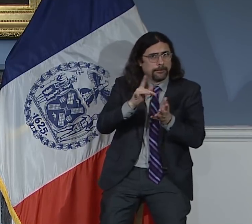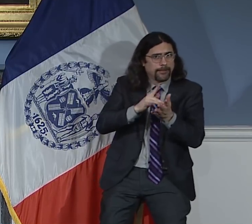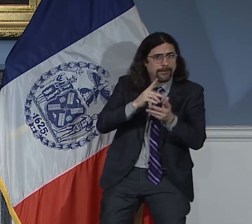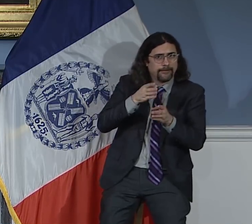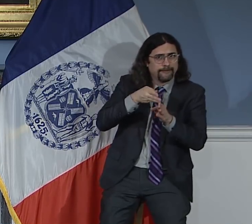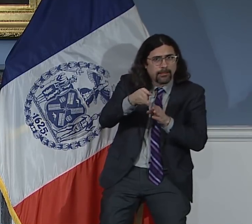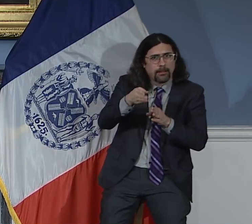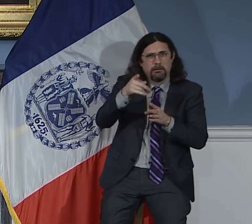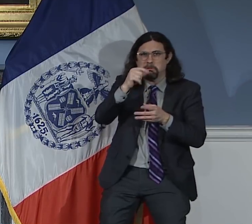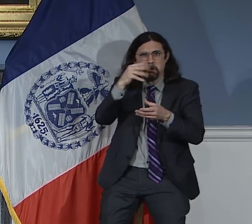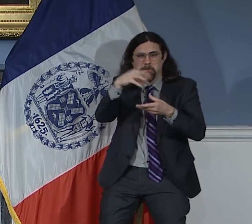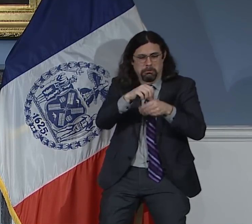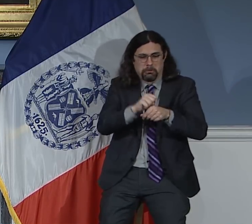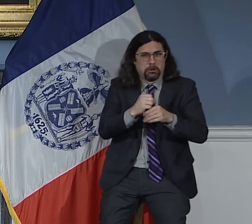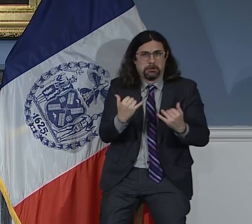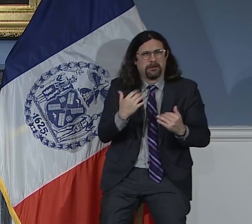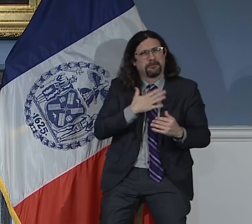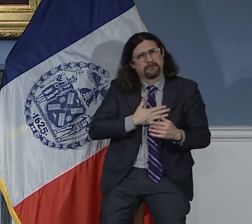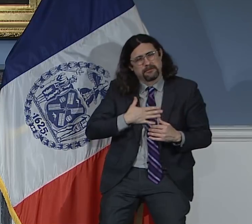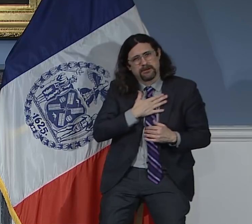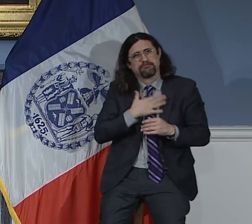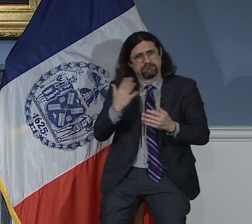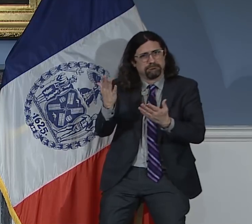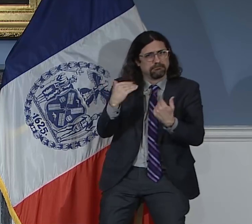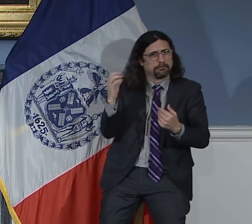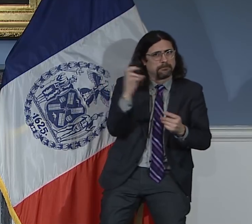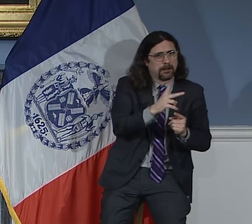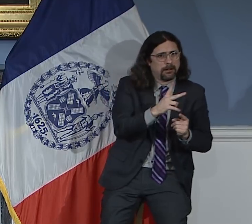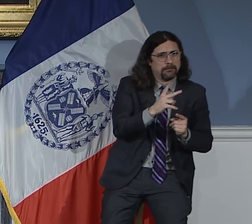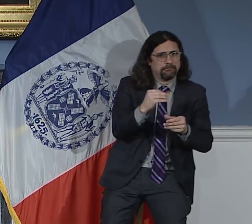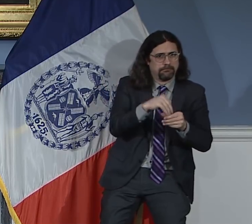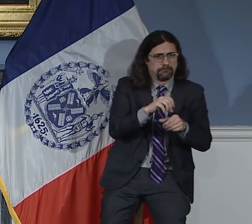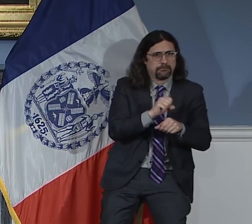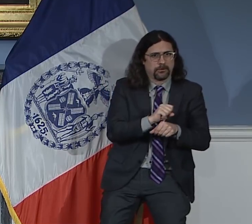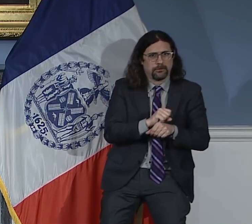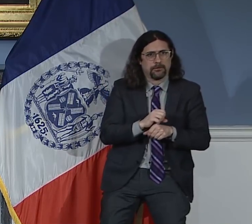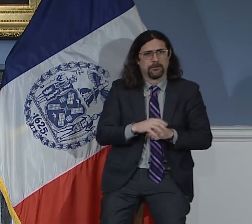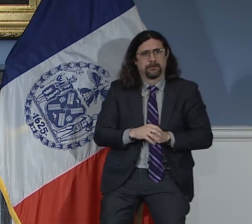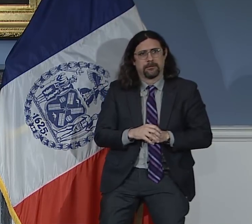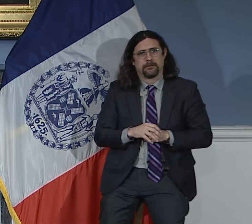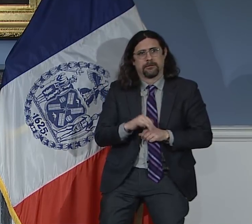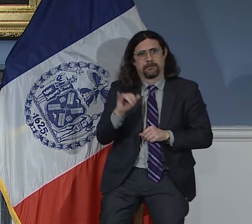OLVUNERTE, EAPLSE GO TO